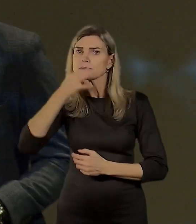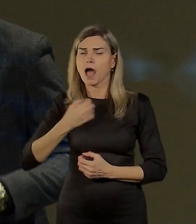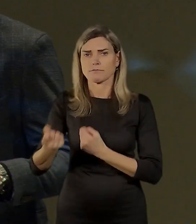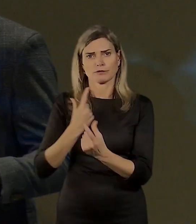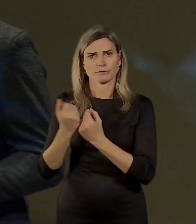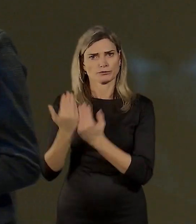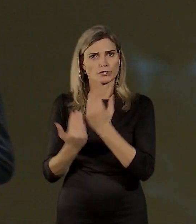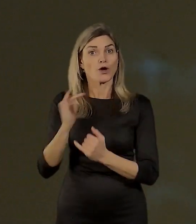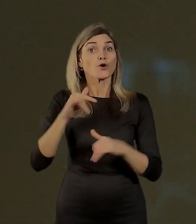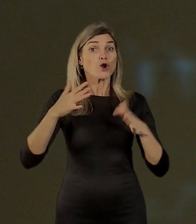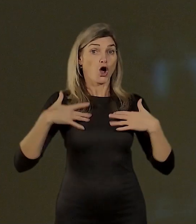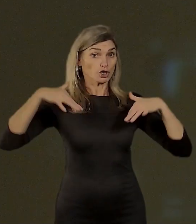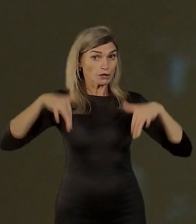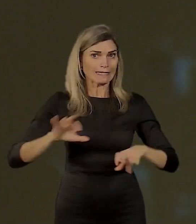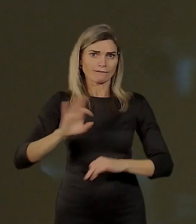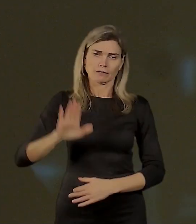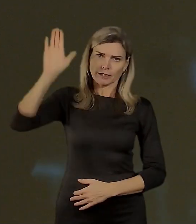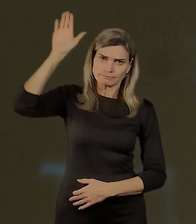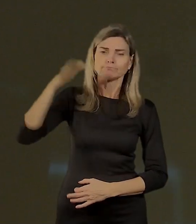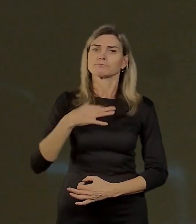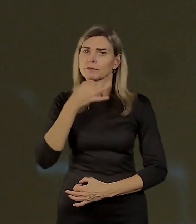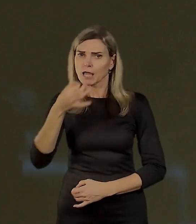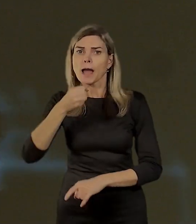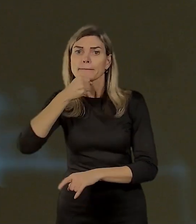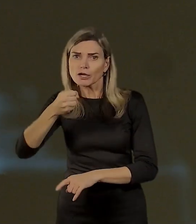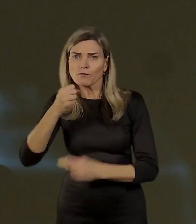Prague 12 district, Vojtěch Kos, to tell us something